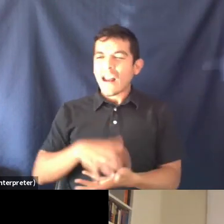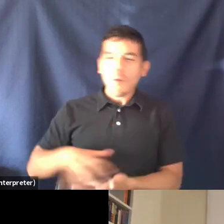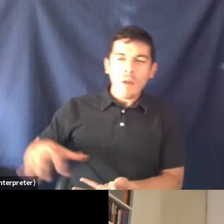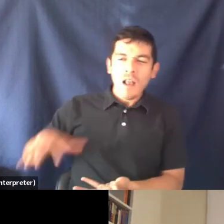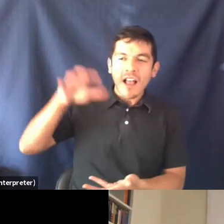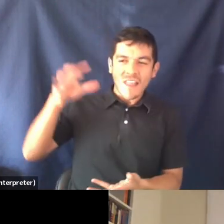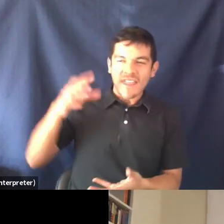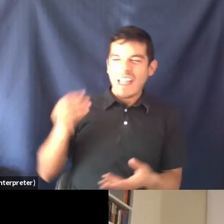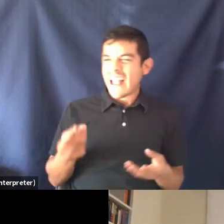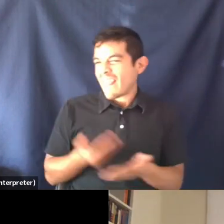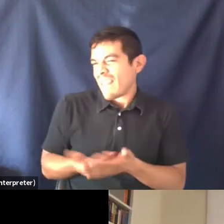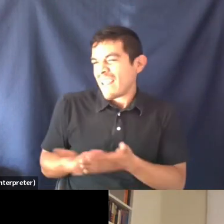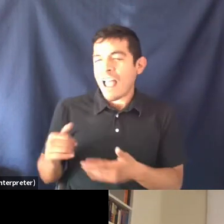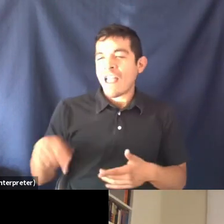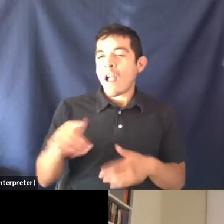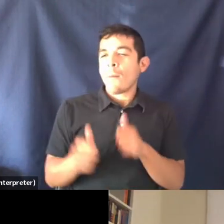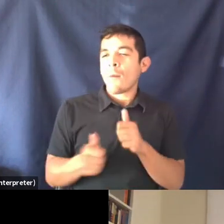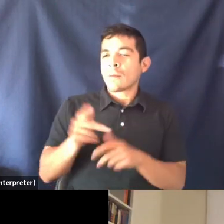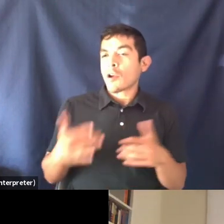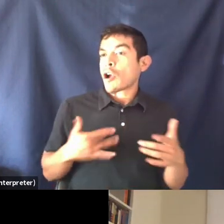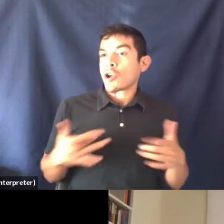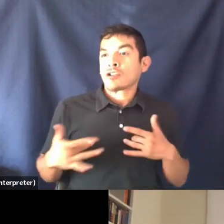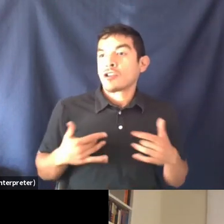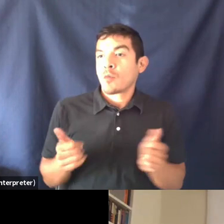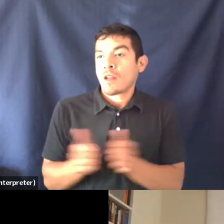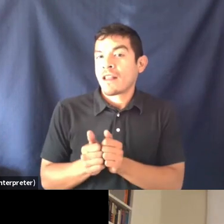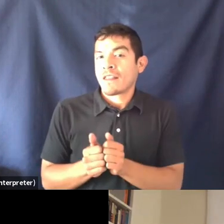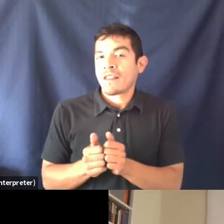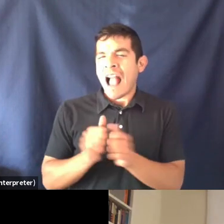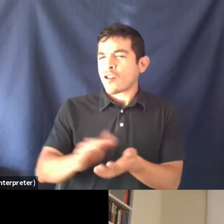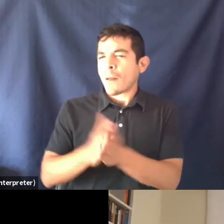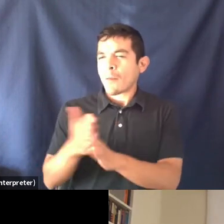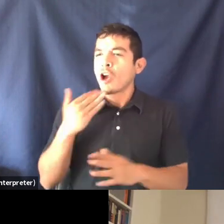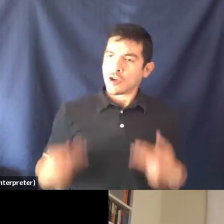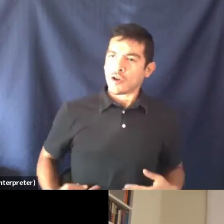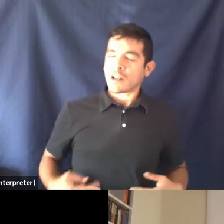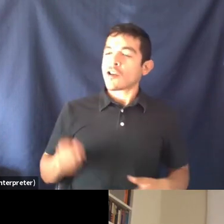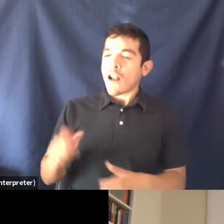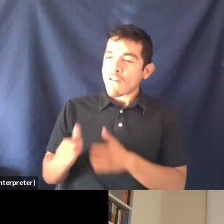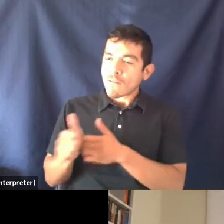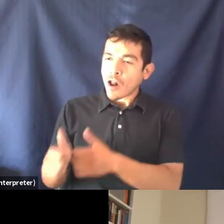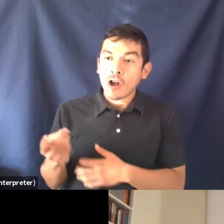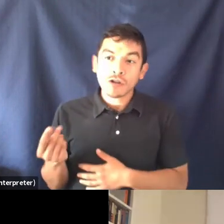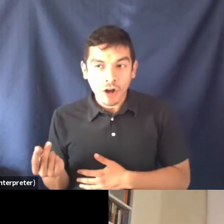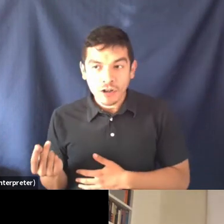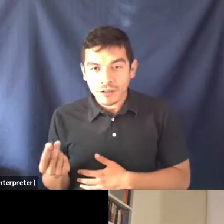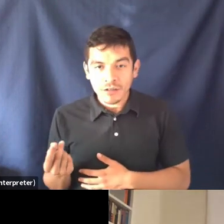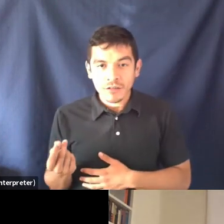that that's how to become like a proper human being is what he said. Human beings live artificially and hypocritically,